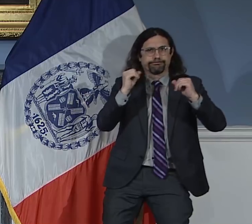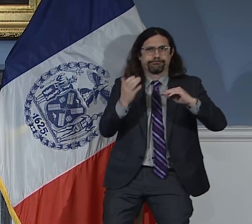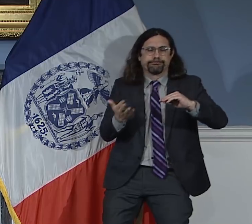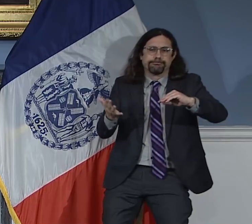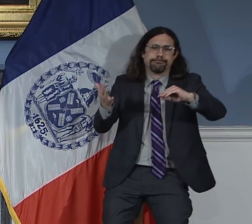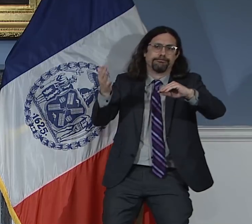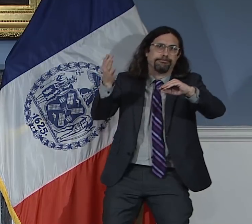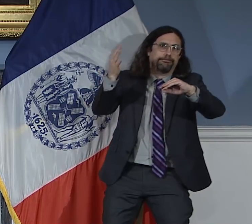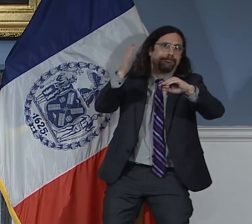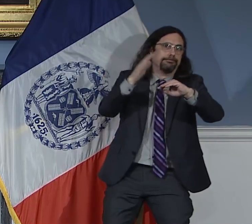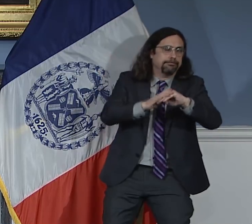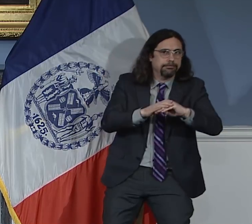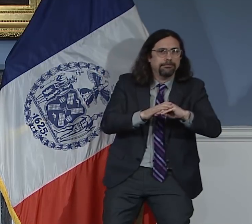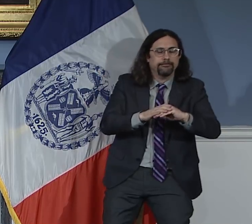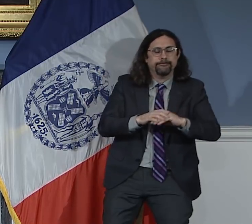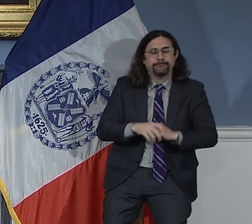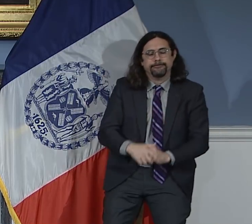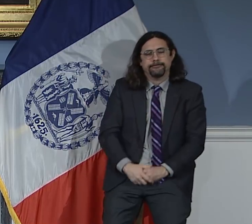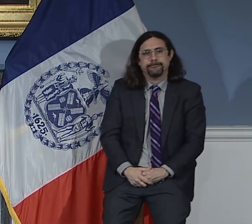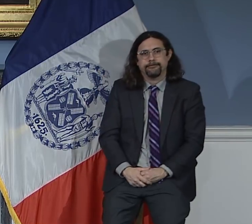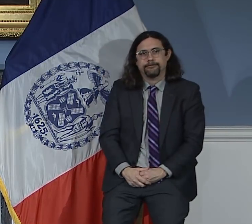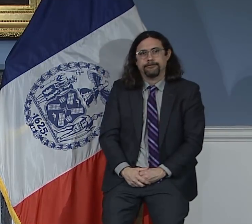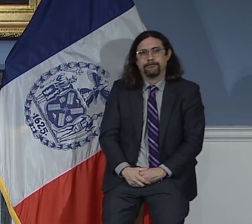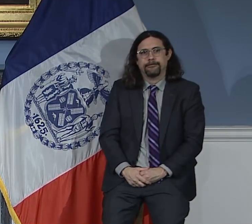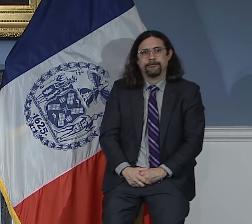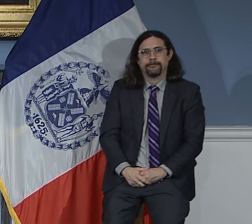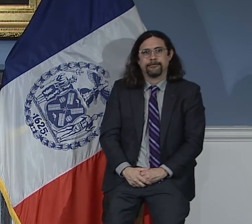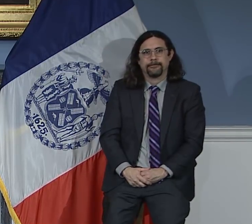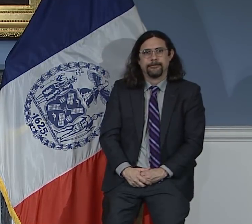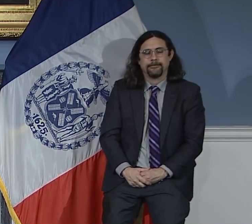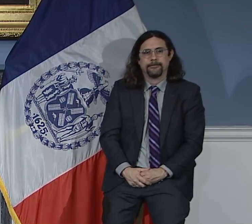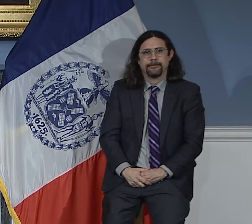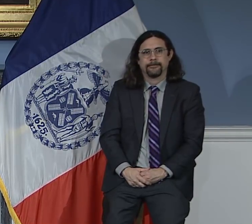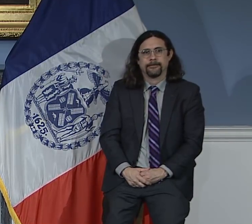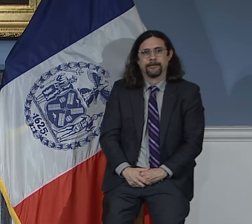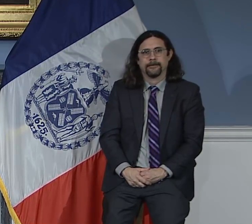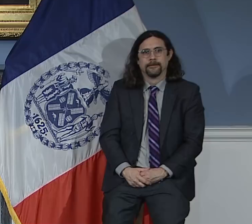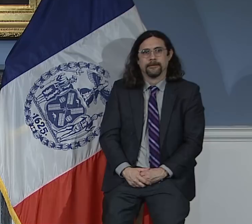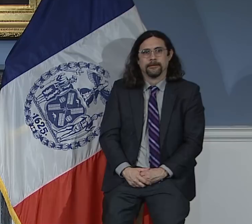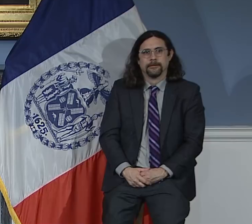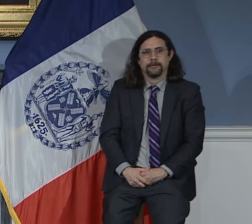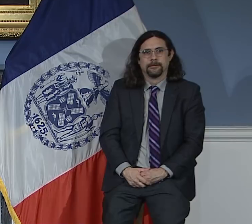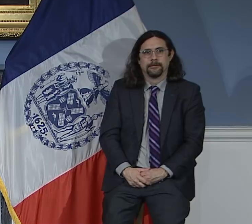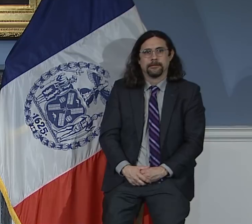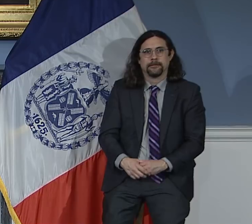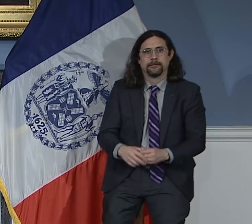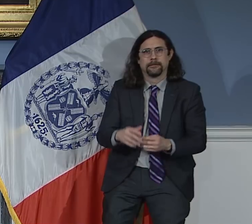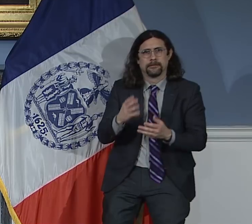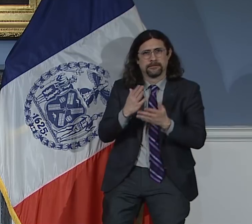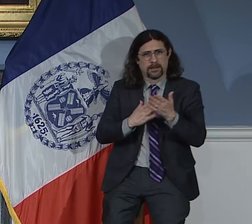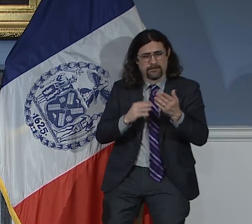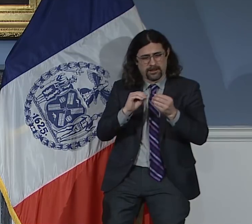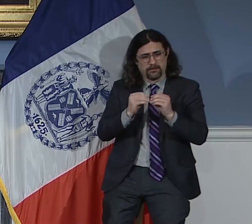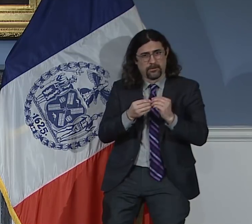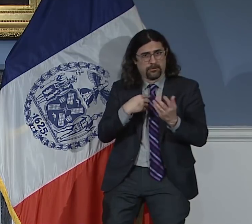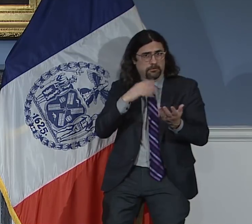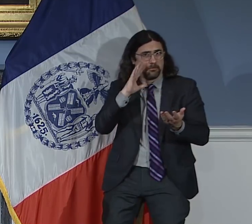SHORT OF STAGGERING, BUT THEY ARE NOT JUST NUEMBRS. I'LL TELL YOU STATISTICS THAT I